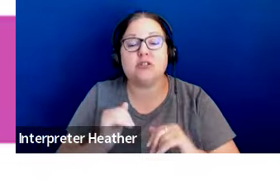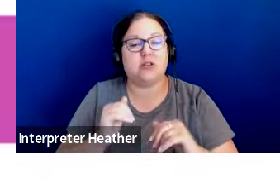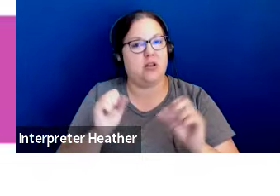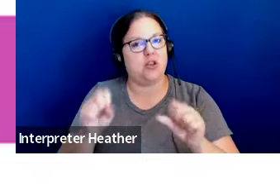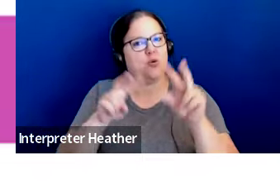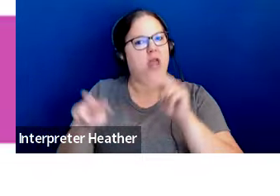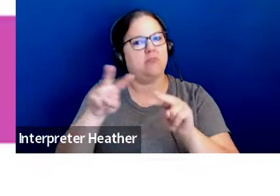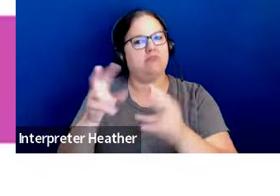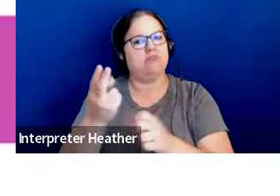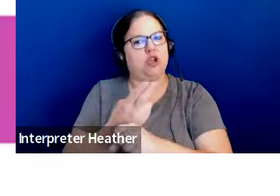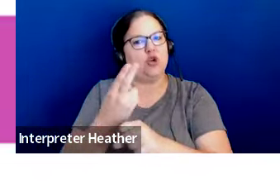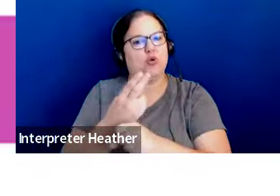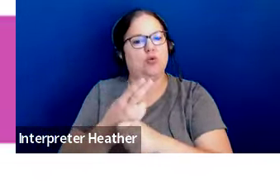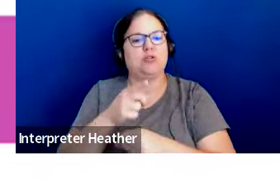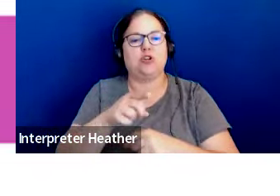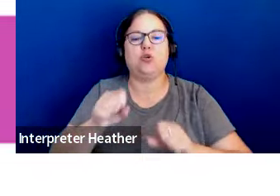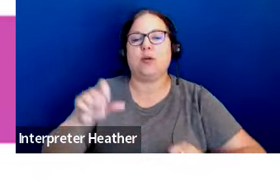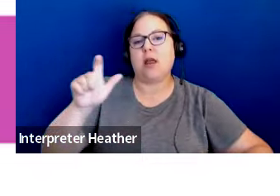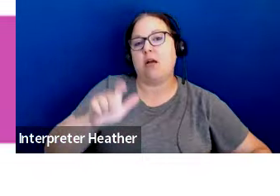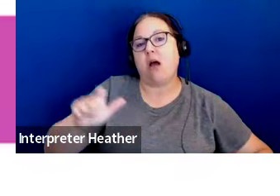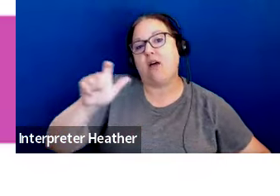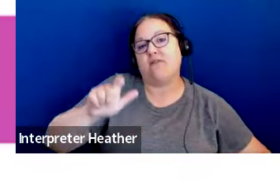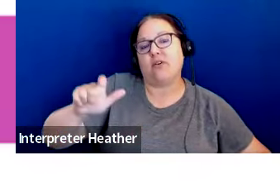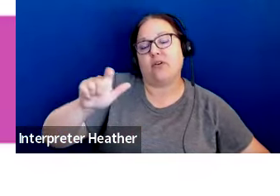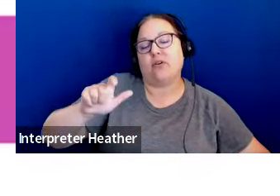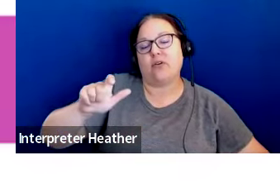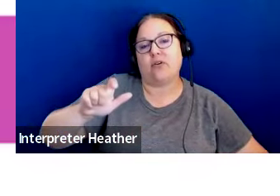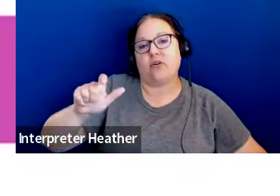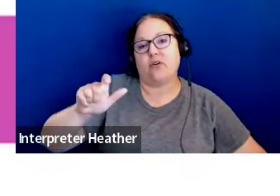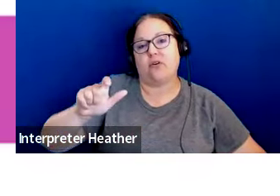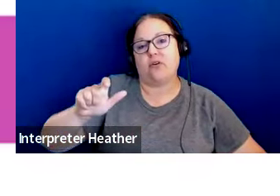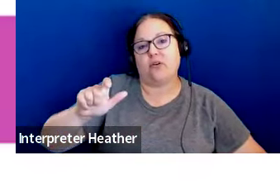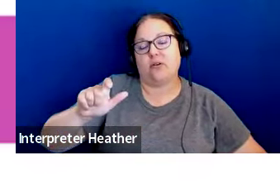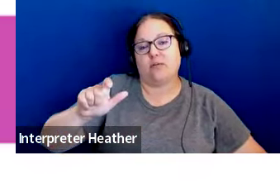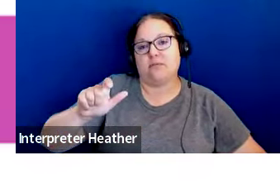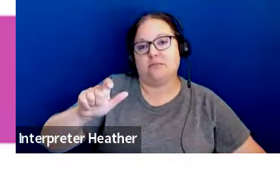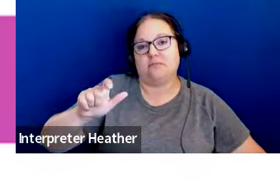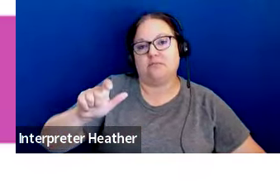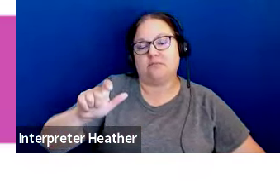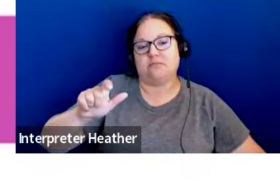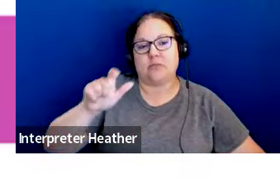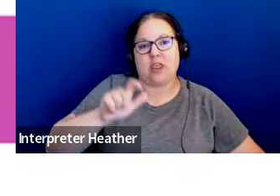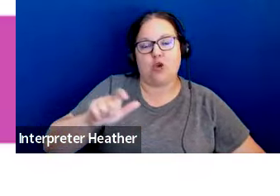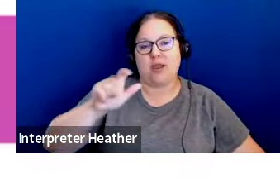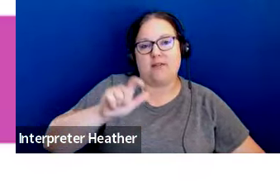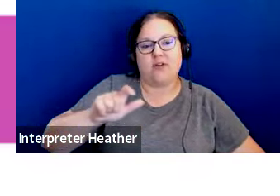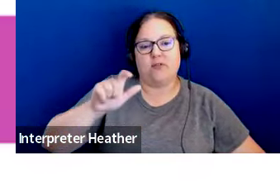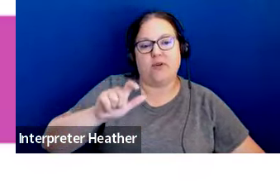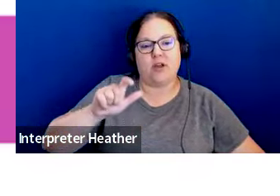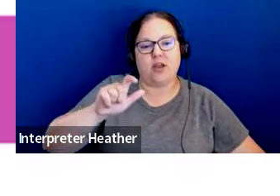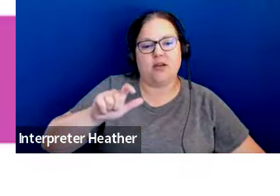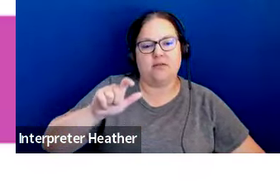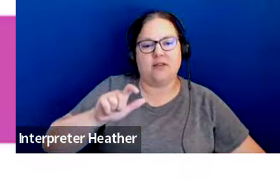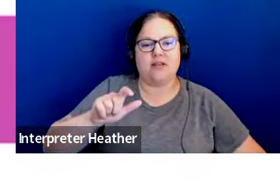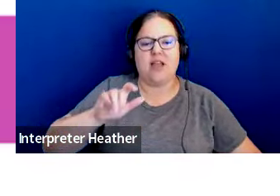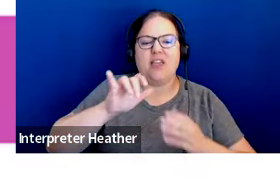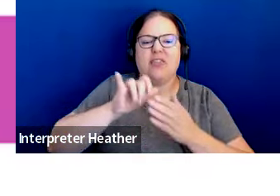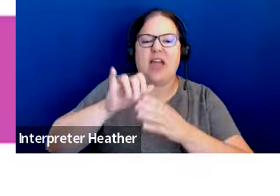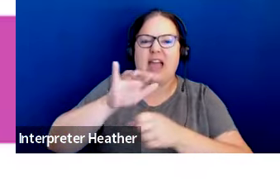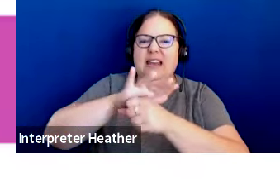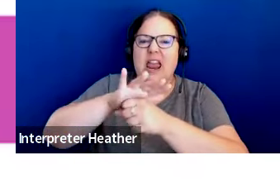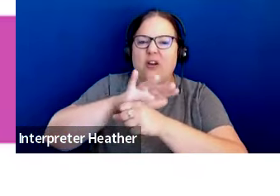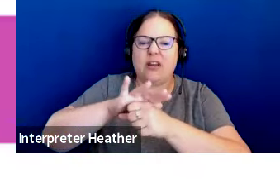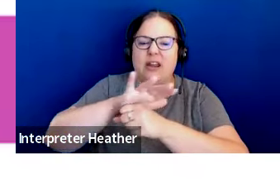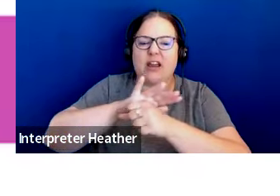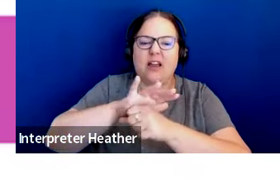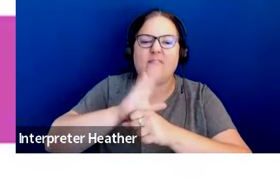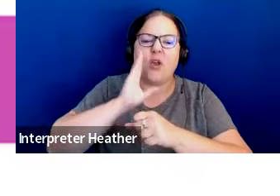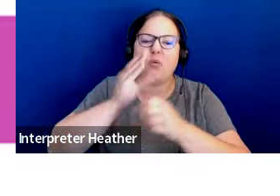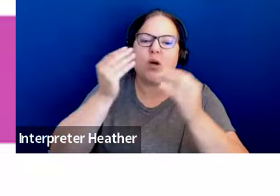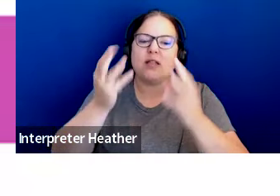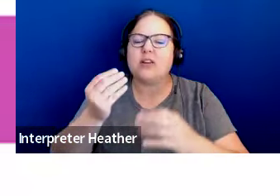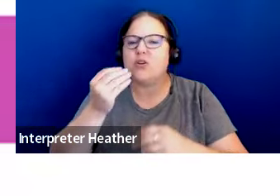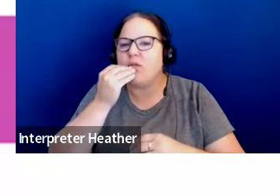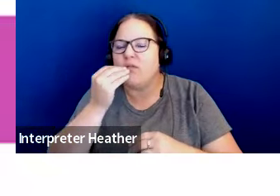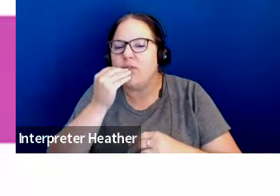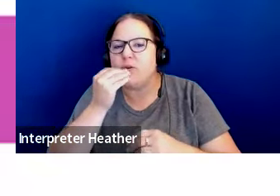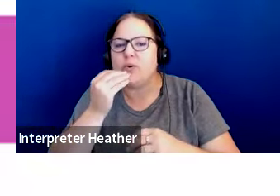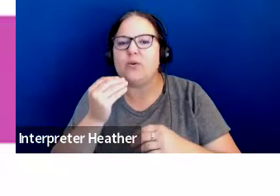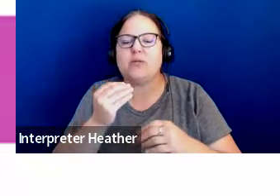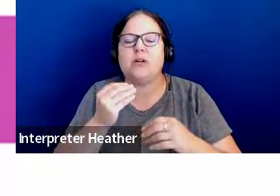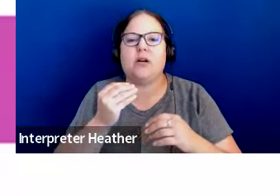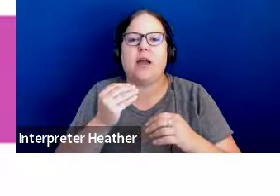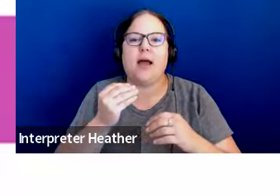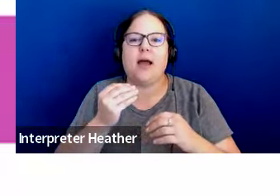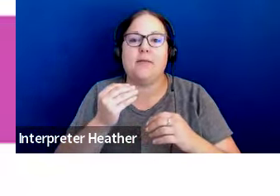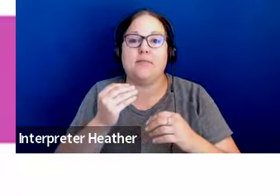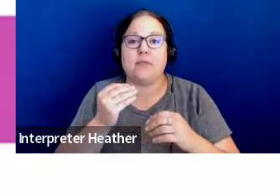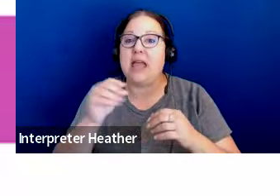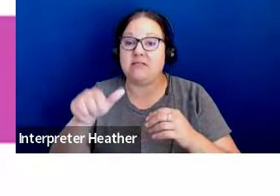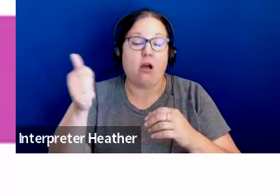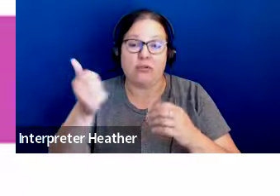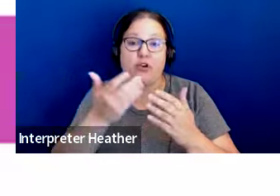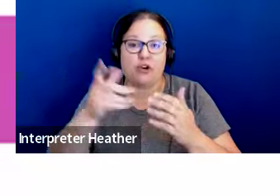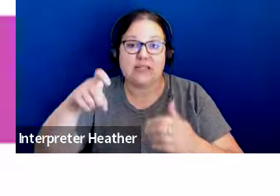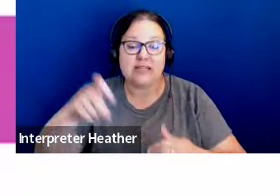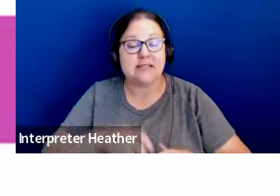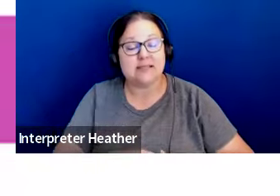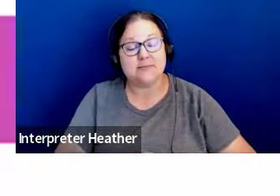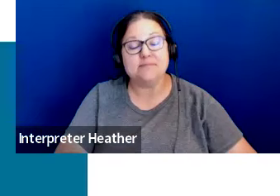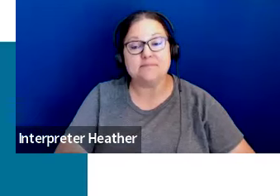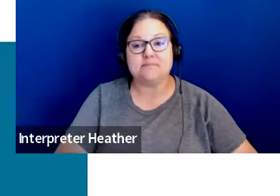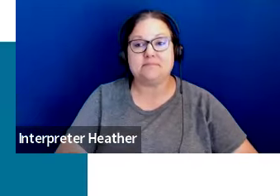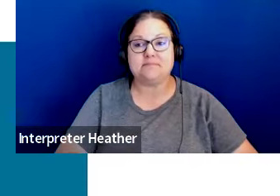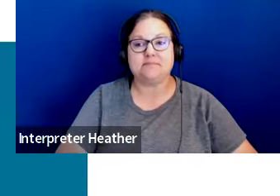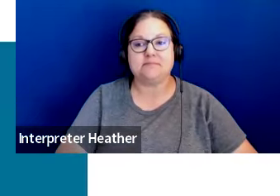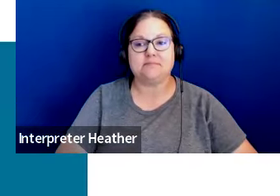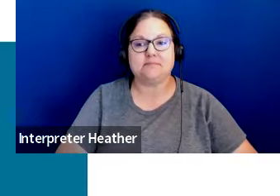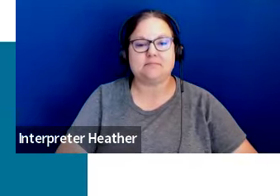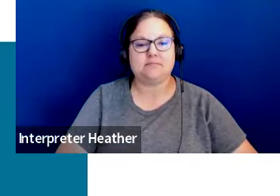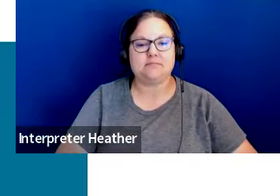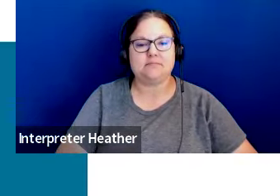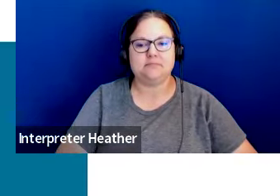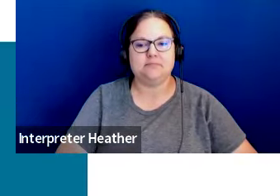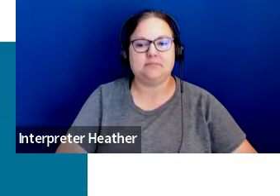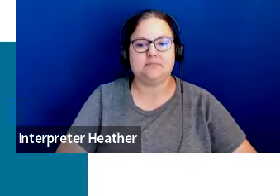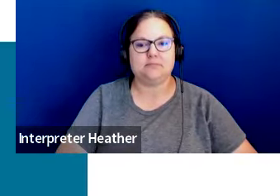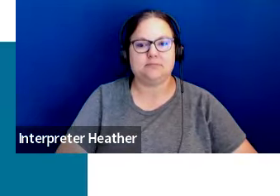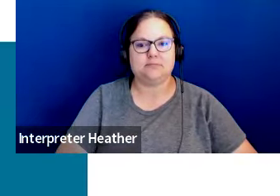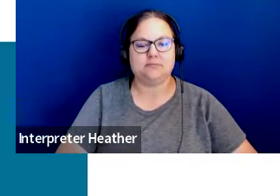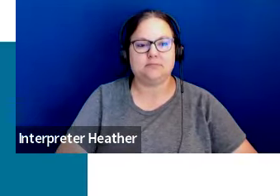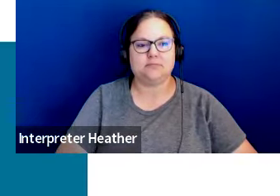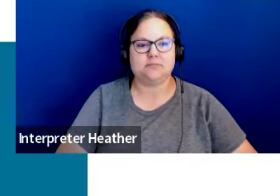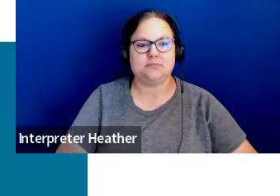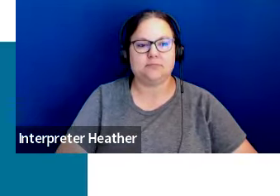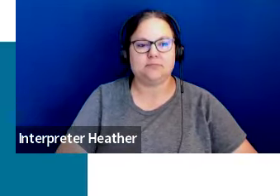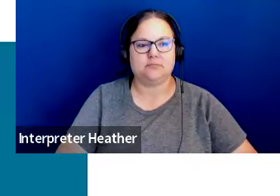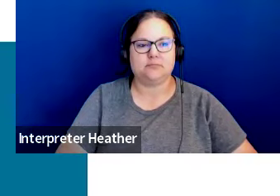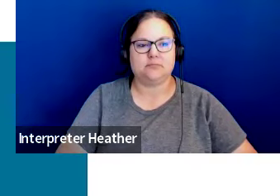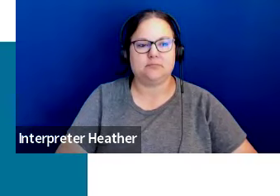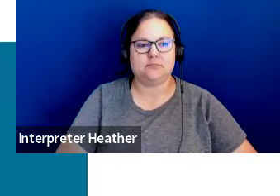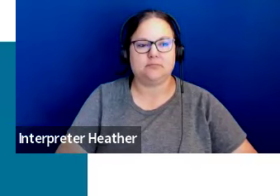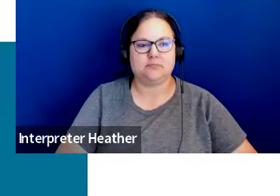you can hover your mouse over the area, food insecurity issues, and others. Next slide.